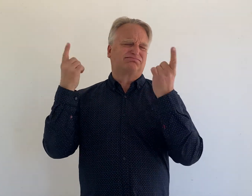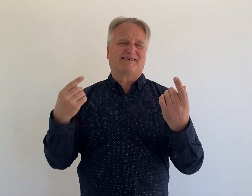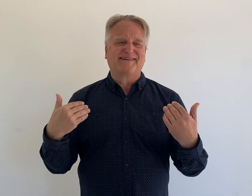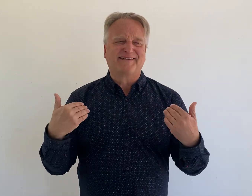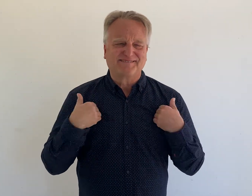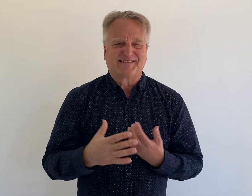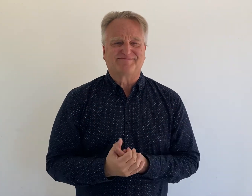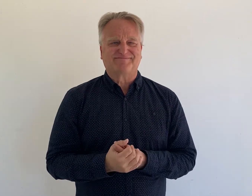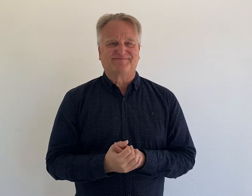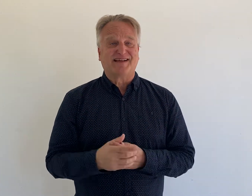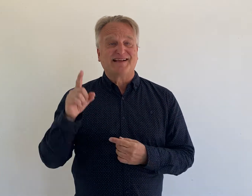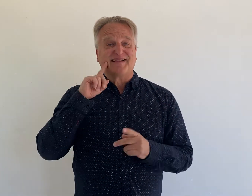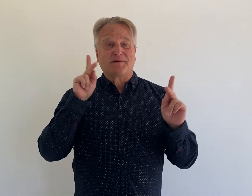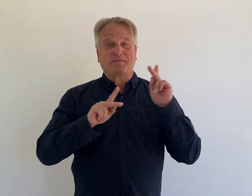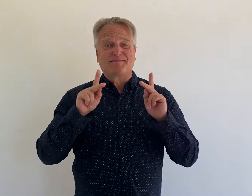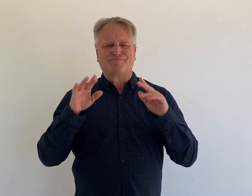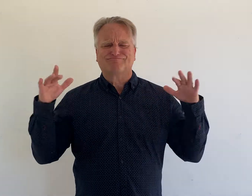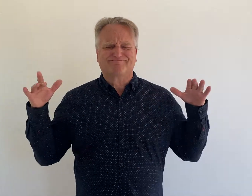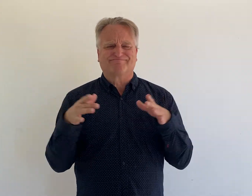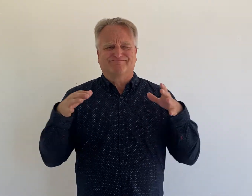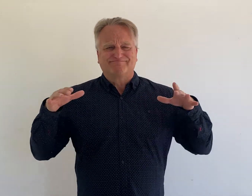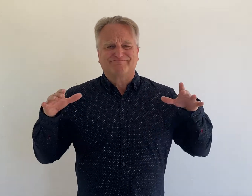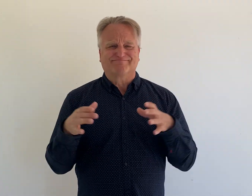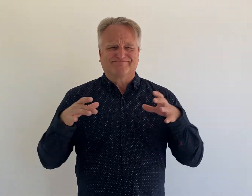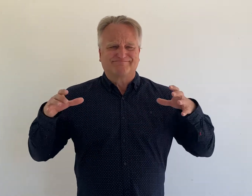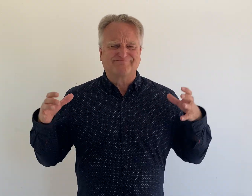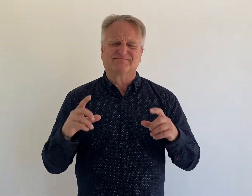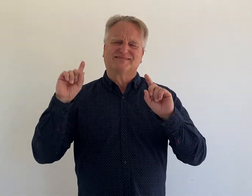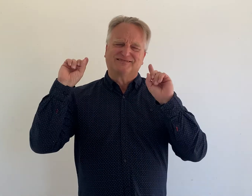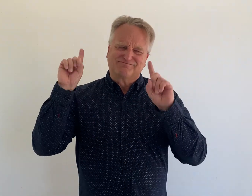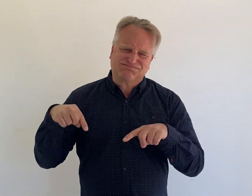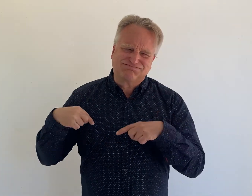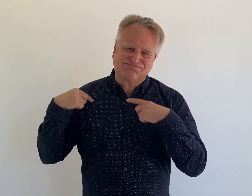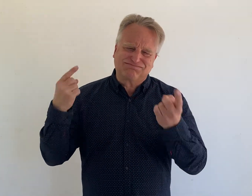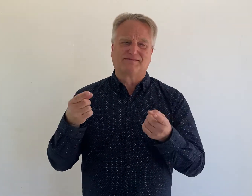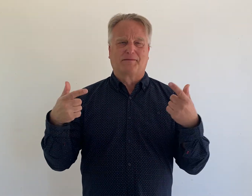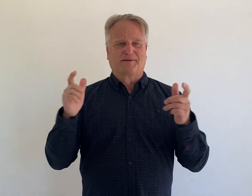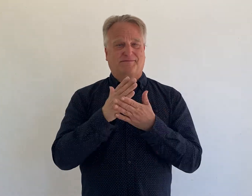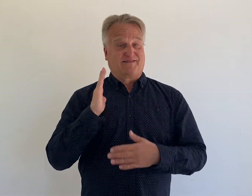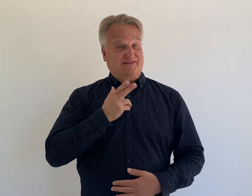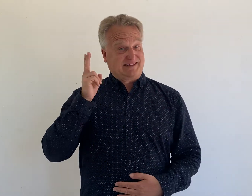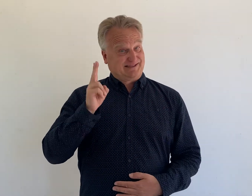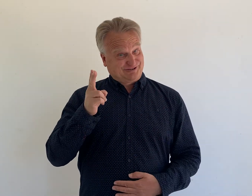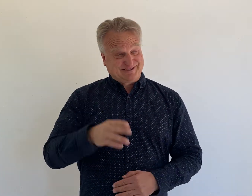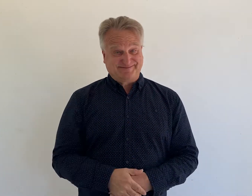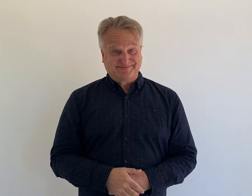The congregation of Deaf people has long been an important part of their history.